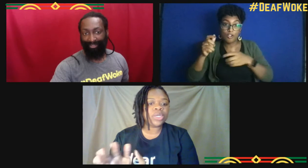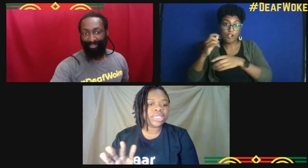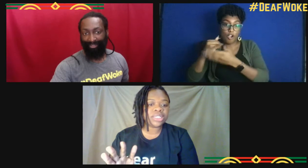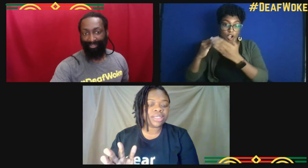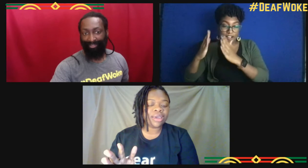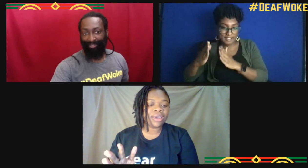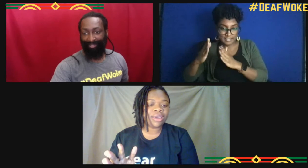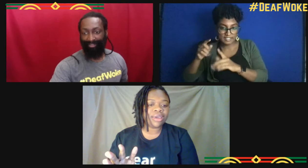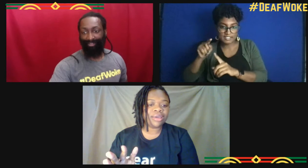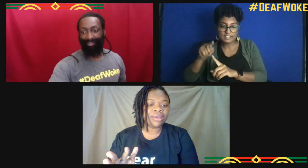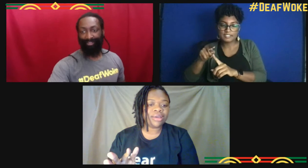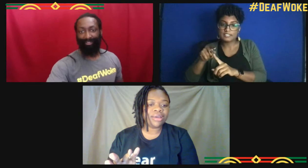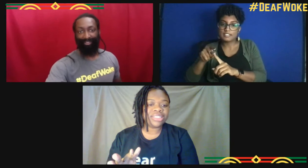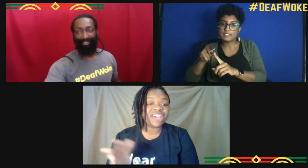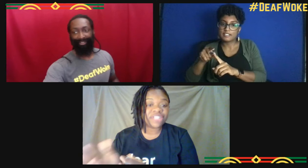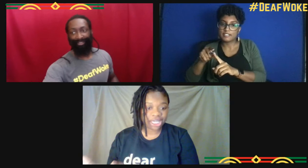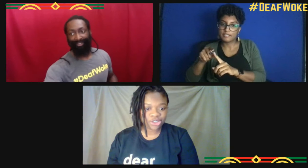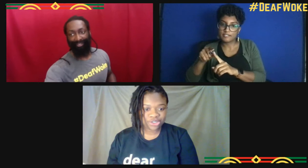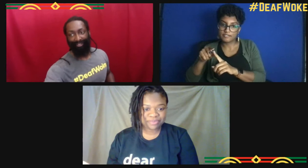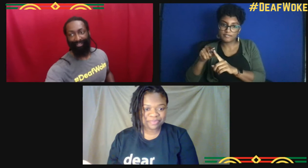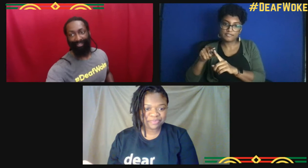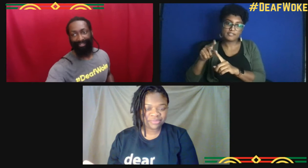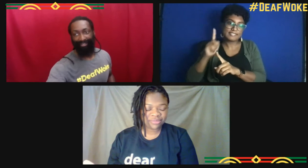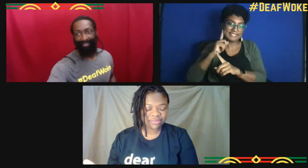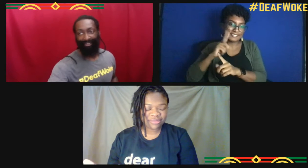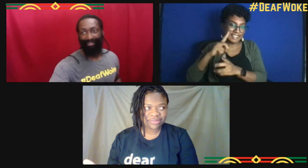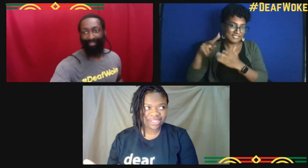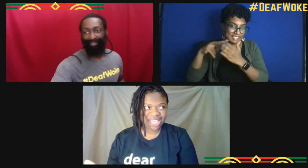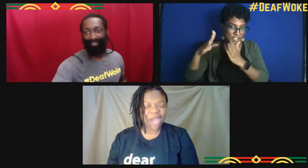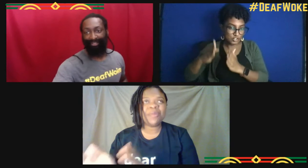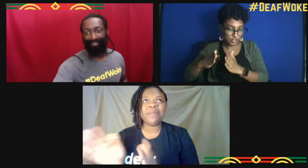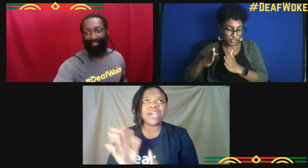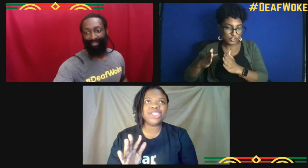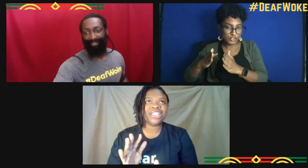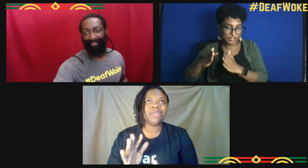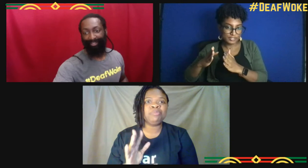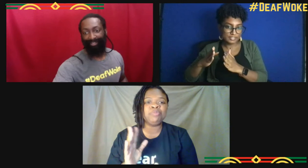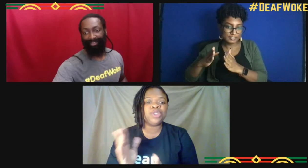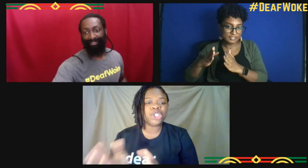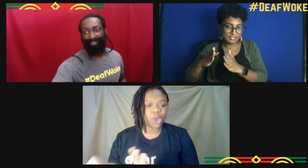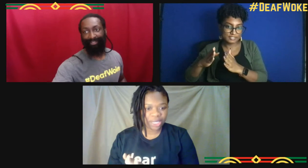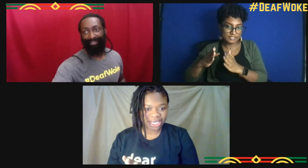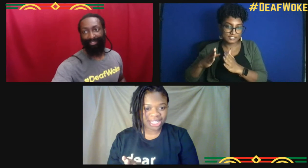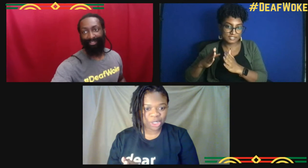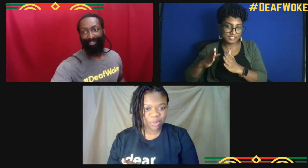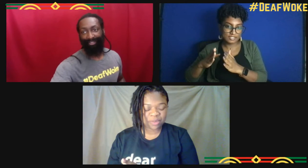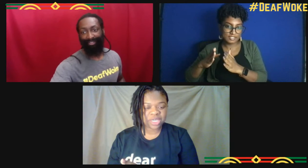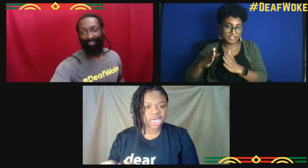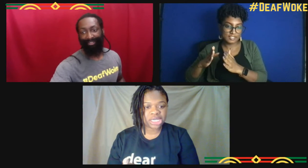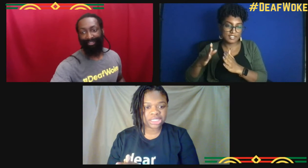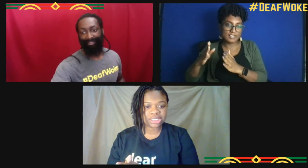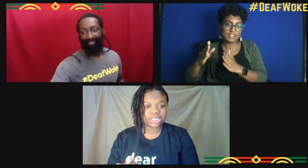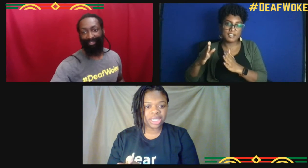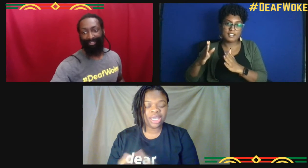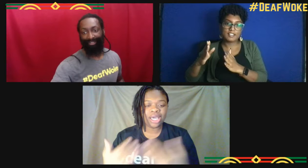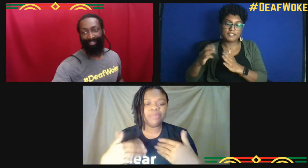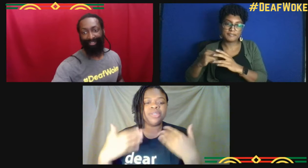who is a deaf dancer. I'm actually choking a little bit because